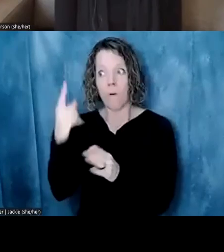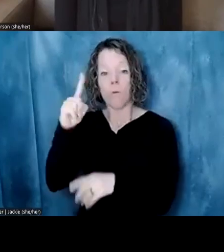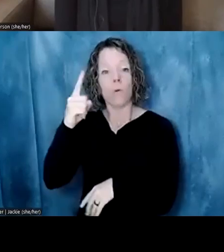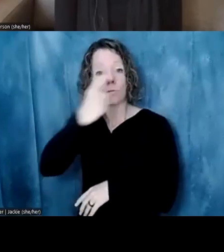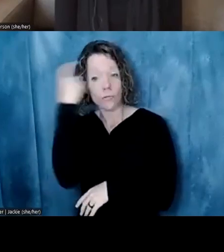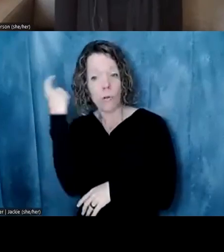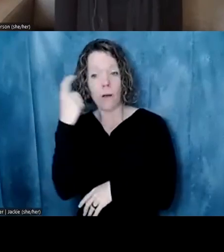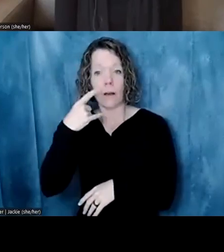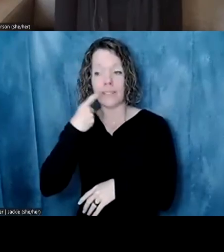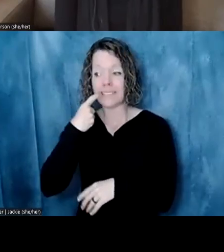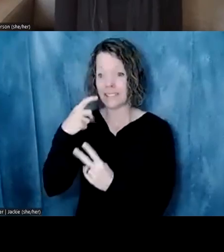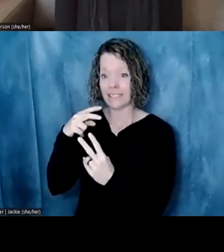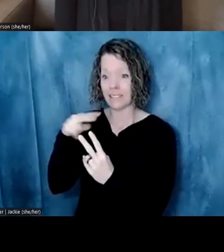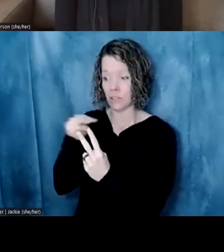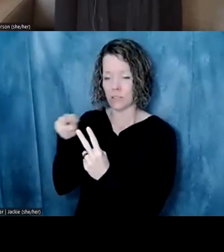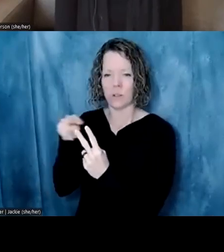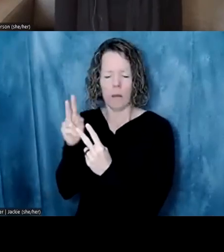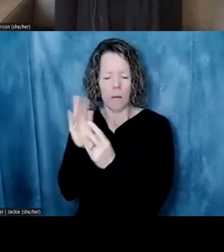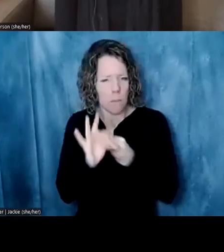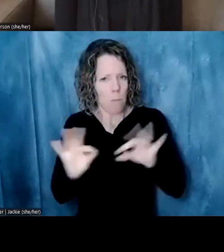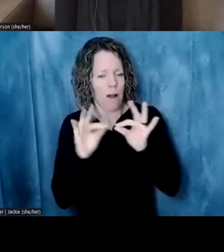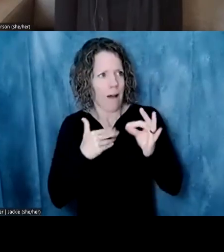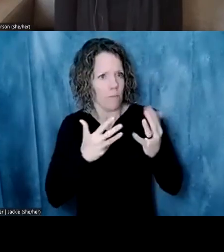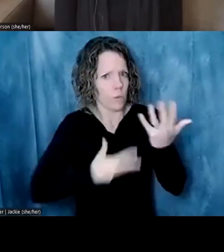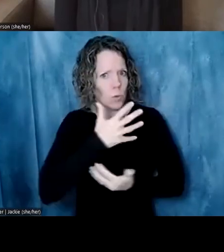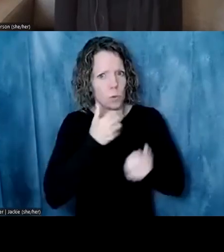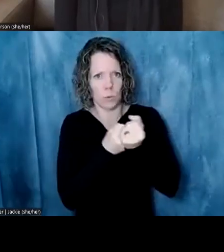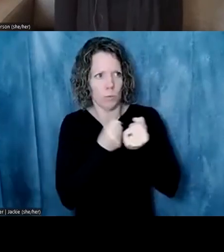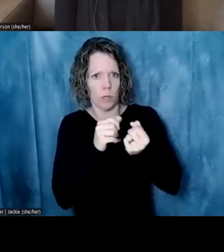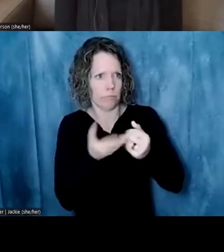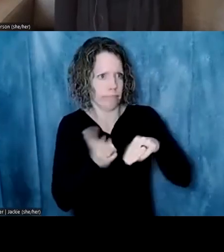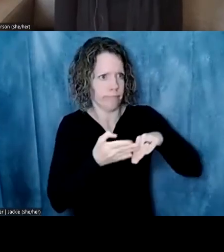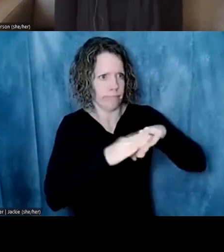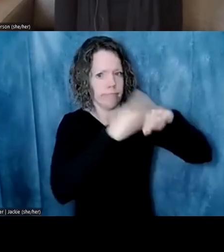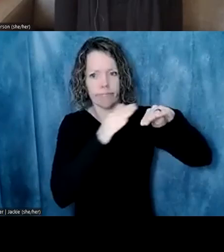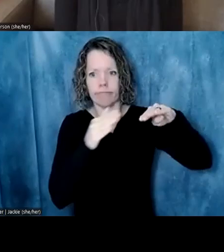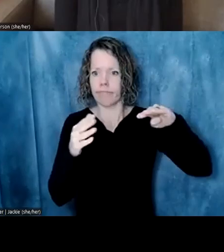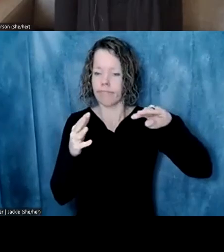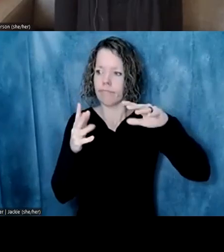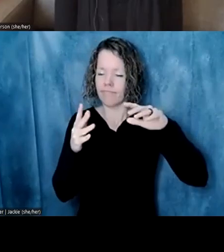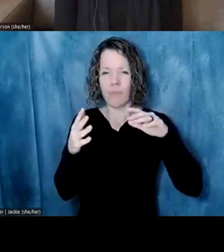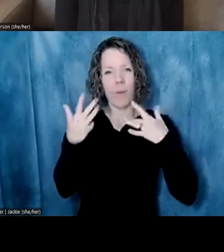enhancing social support is really important given potentially unhealthy supports that have